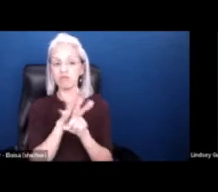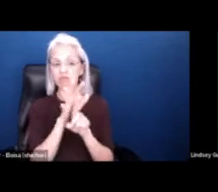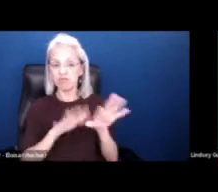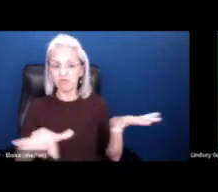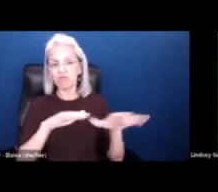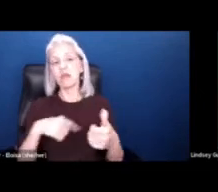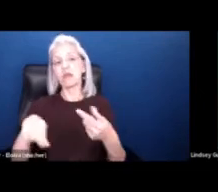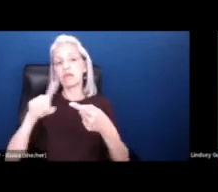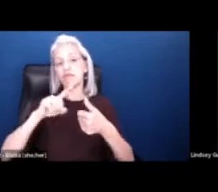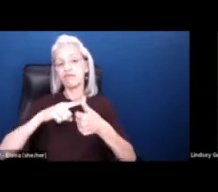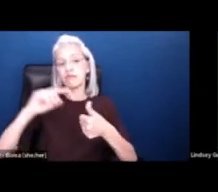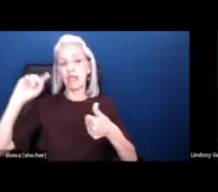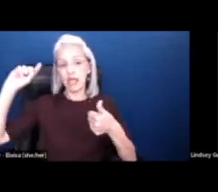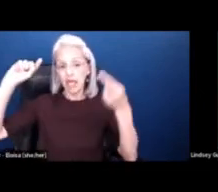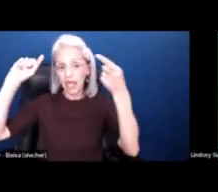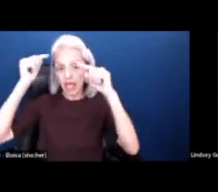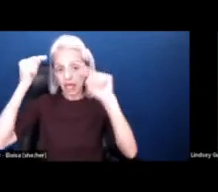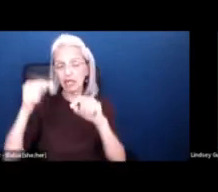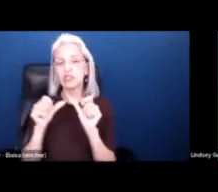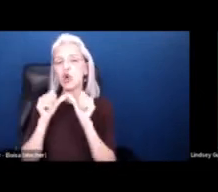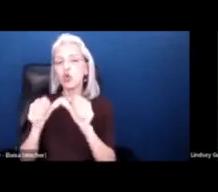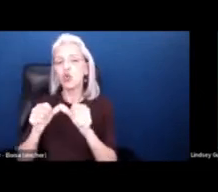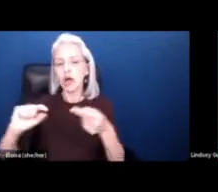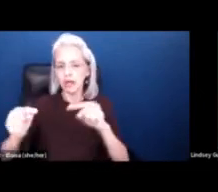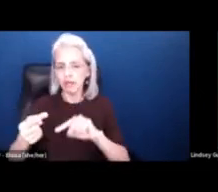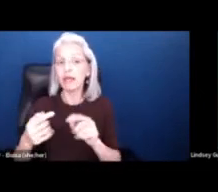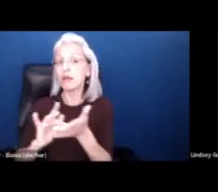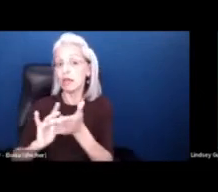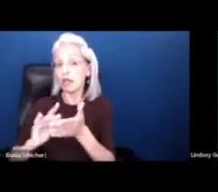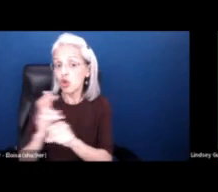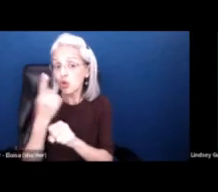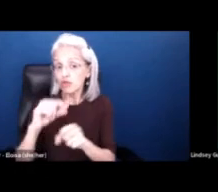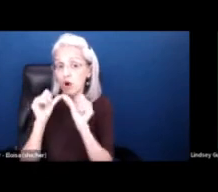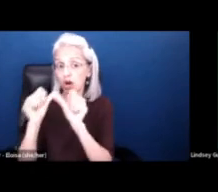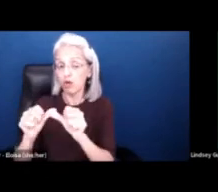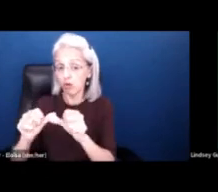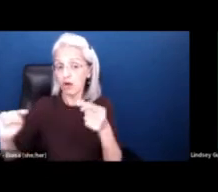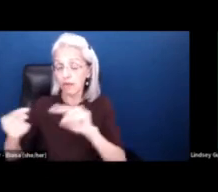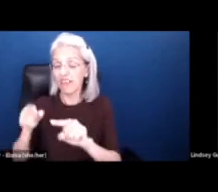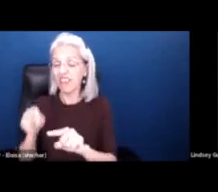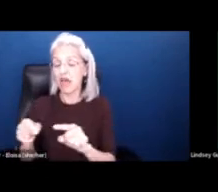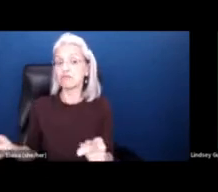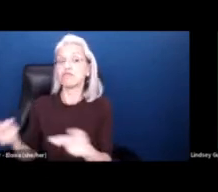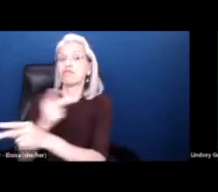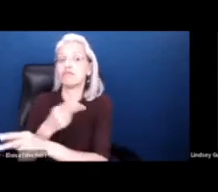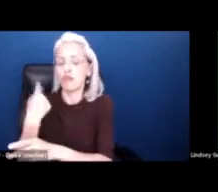pain, and also the medications that are used for pain. These can sometimes exacerbate mental health issues. seizures are